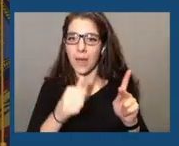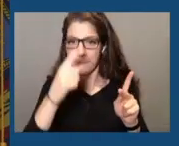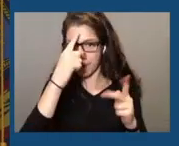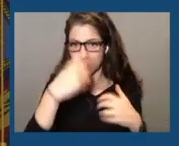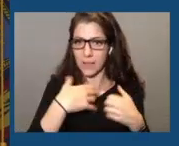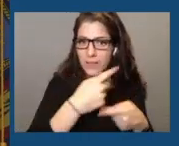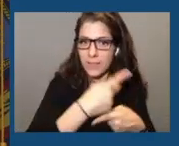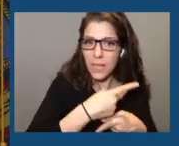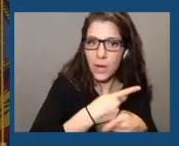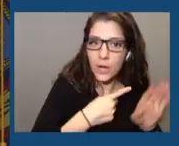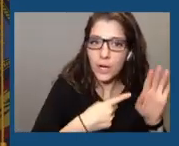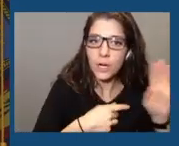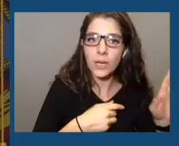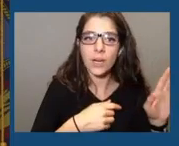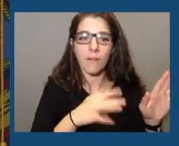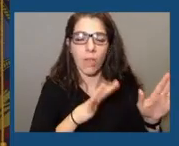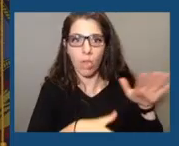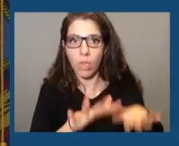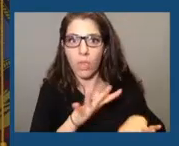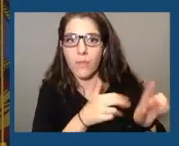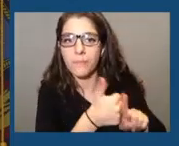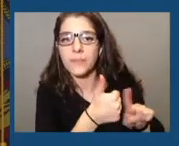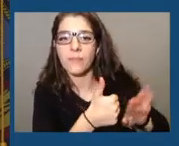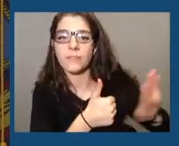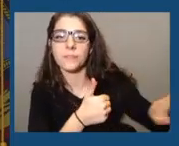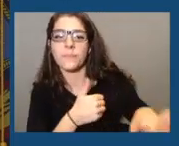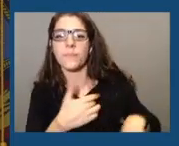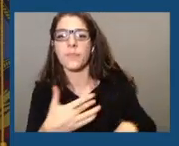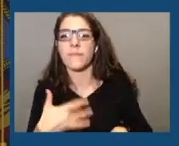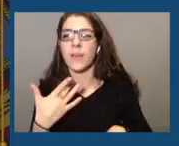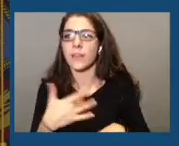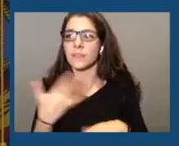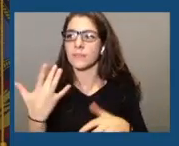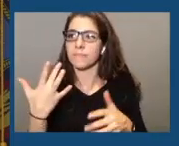they were left floundering on their own. They felt the strain of economic insecurity